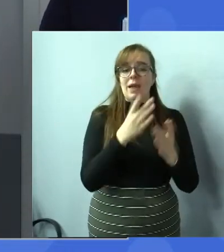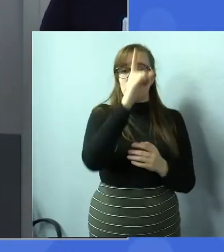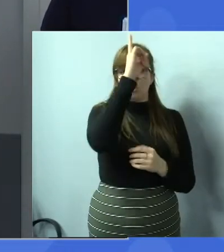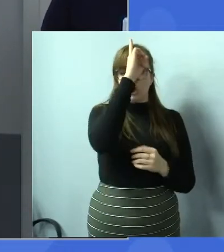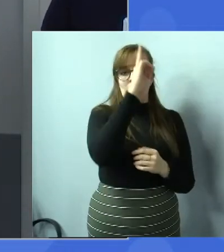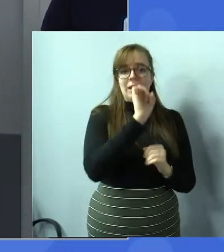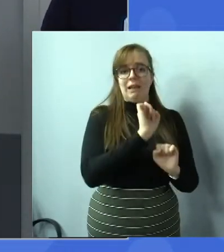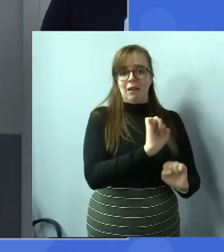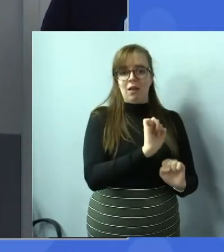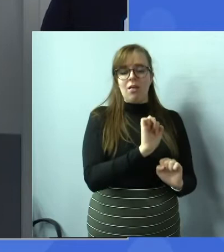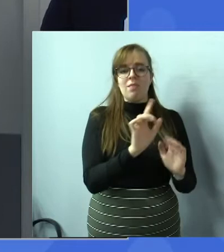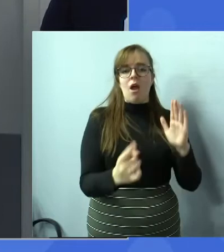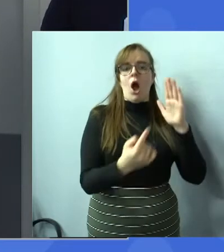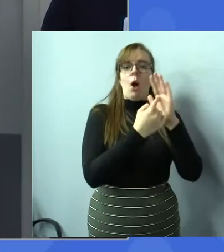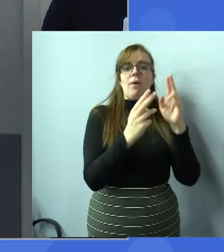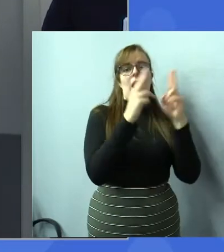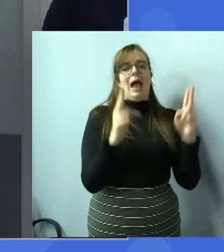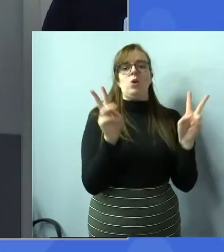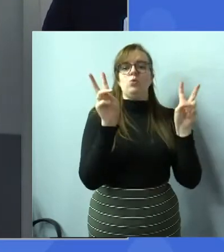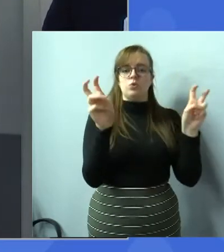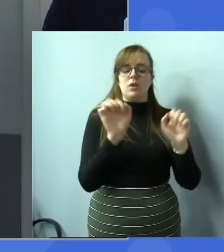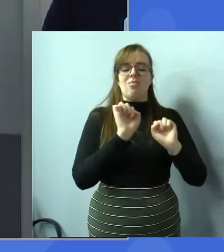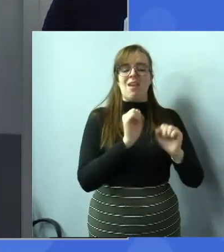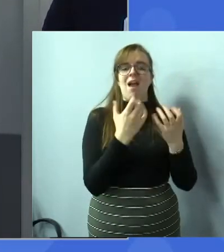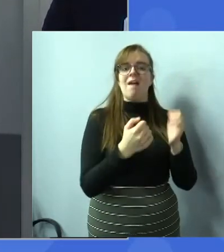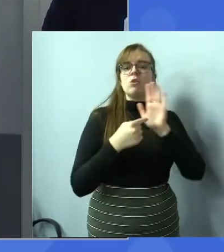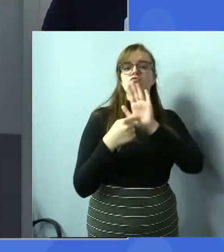which is called the bundesrat has representatives of each of the the